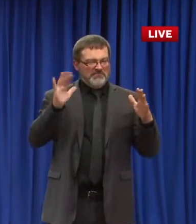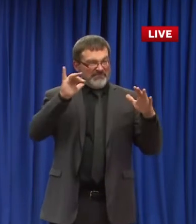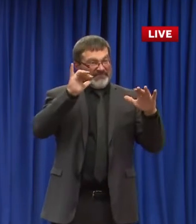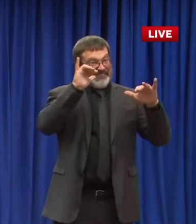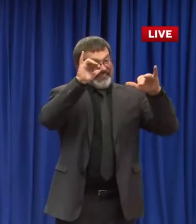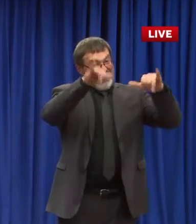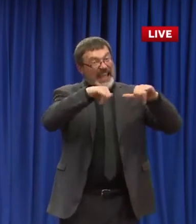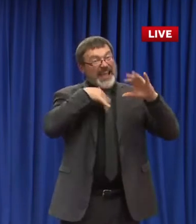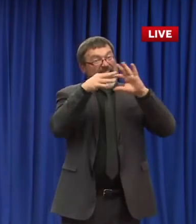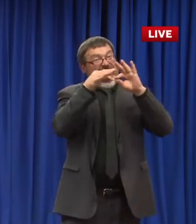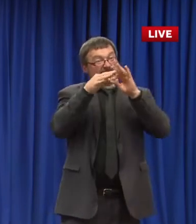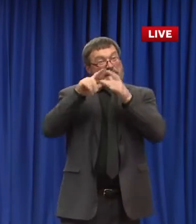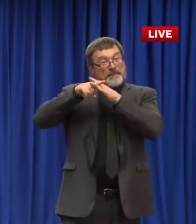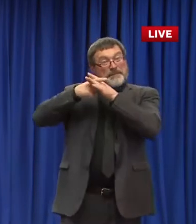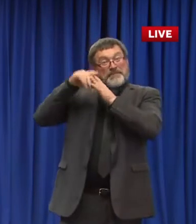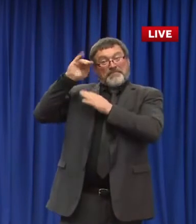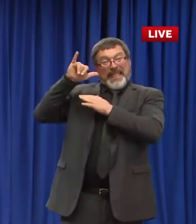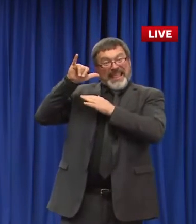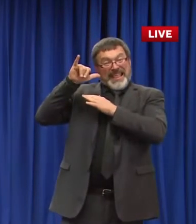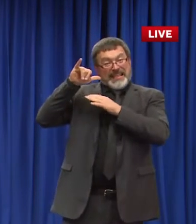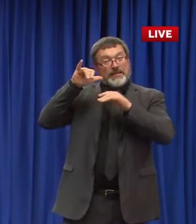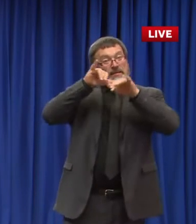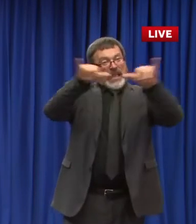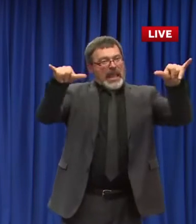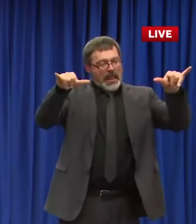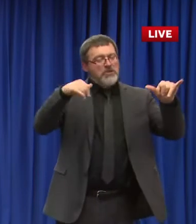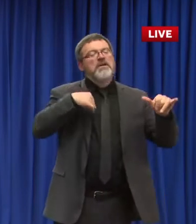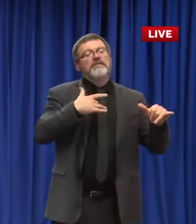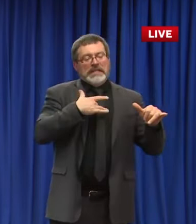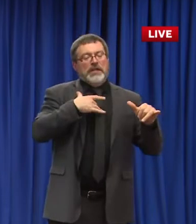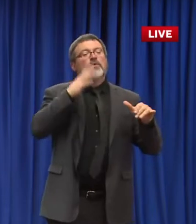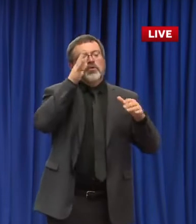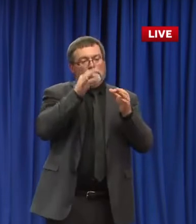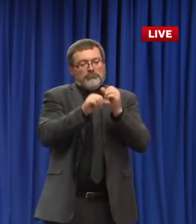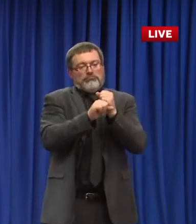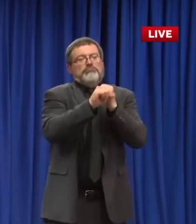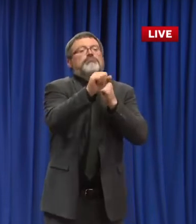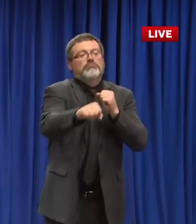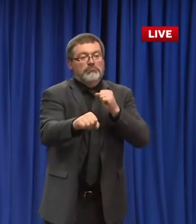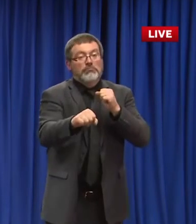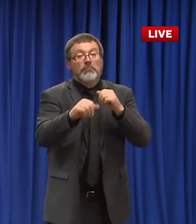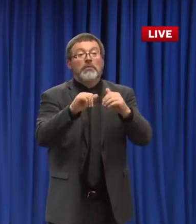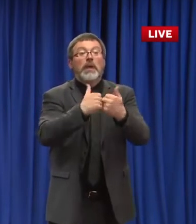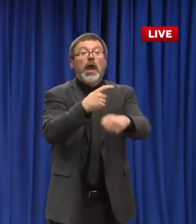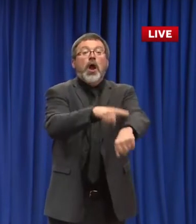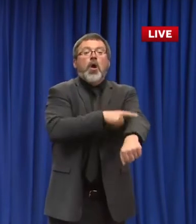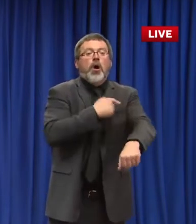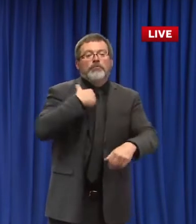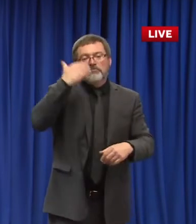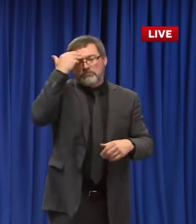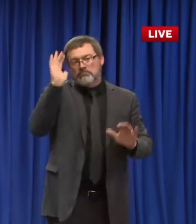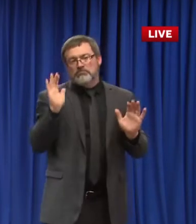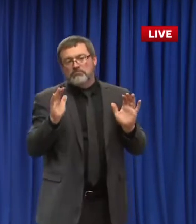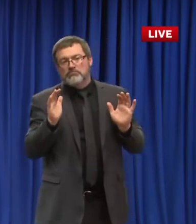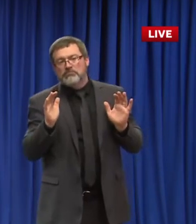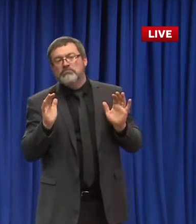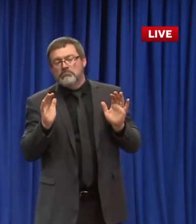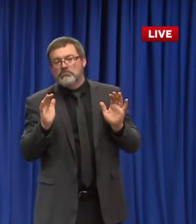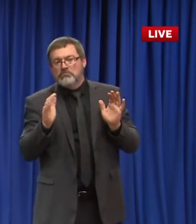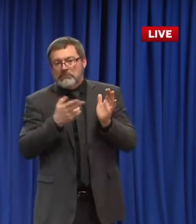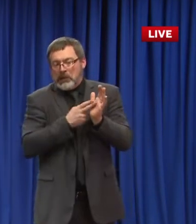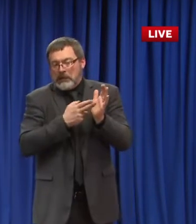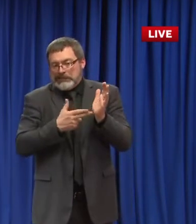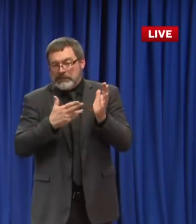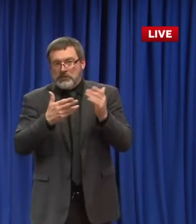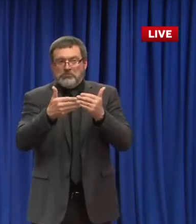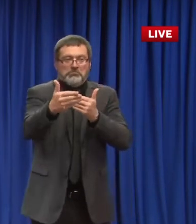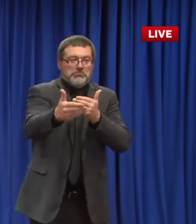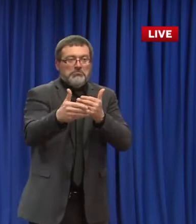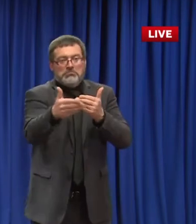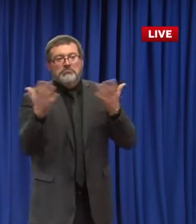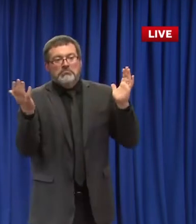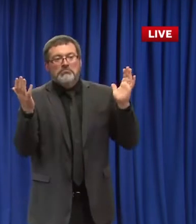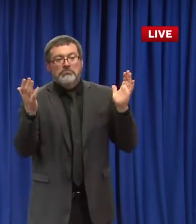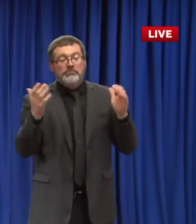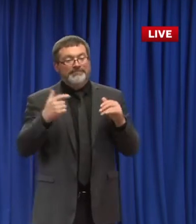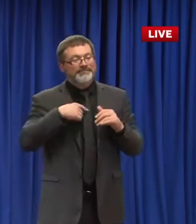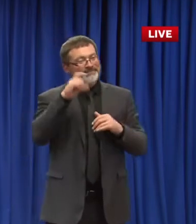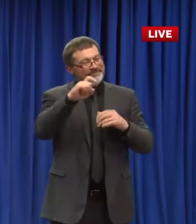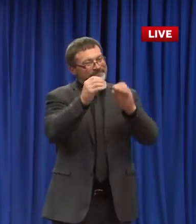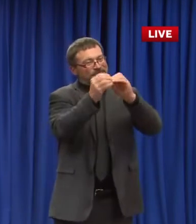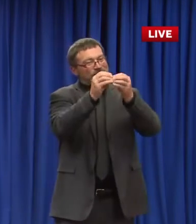SO AS WE GO THROUGH THAT PROCESS WE STILL ARE IN THE STATE HOMEOWNER.